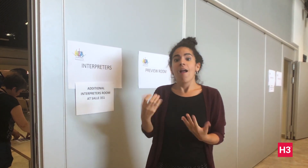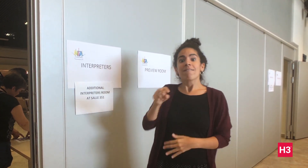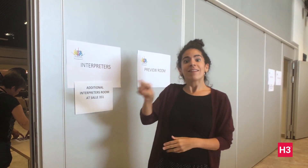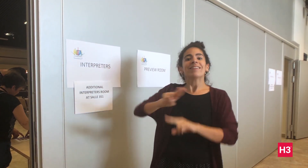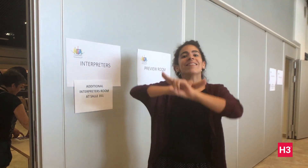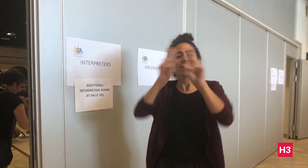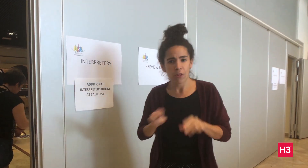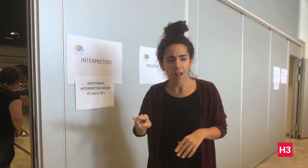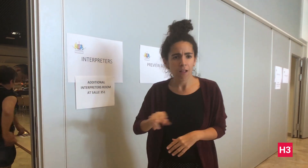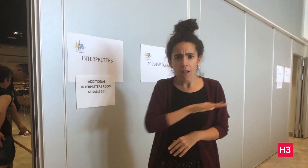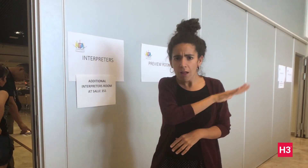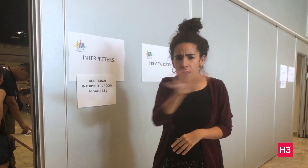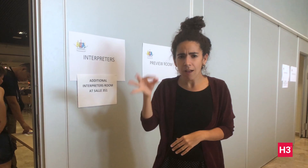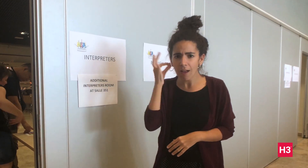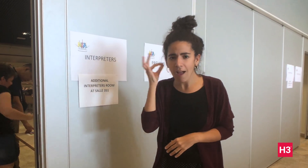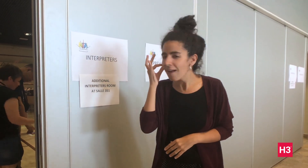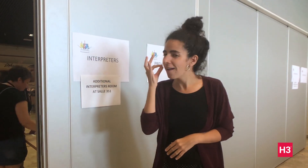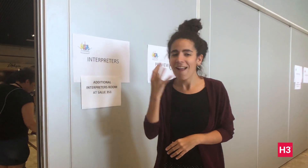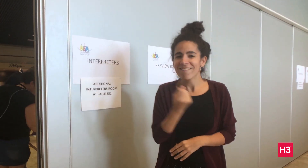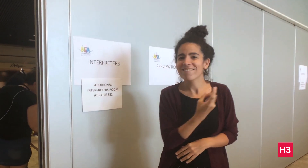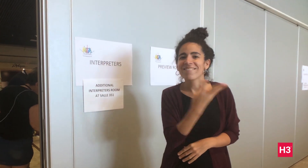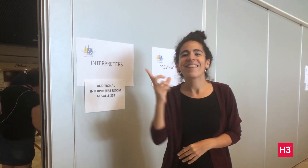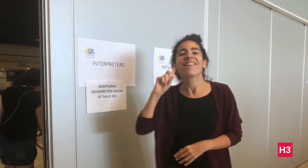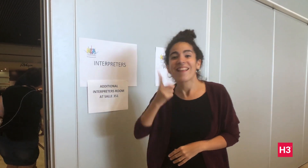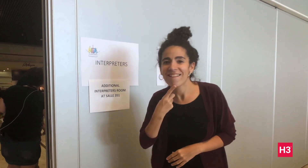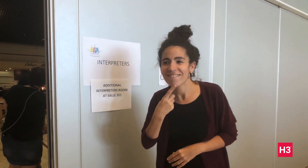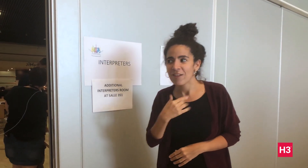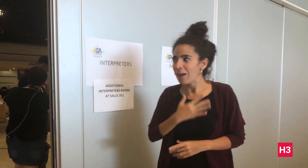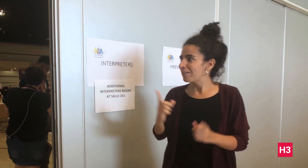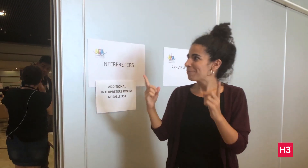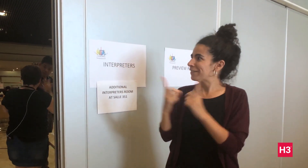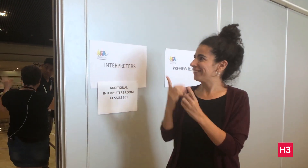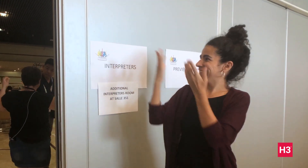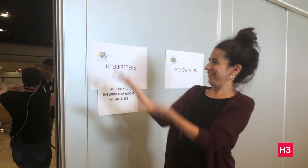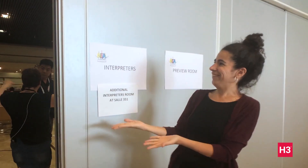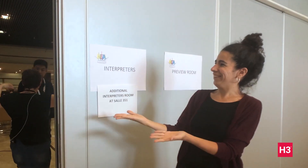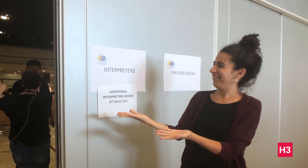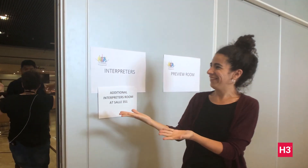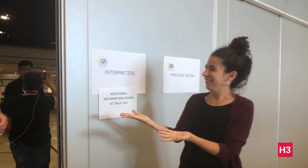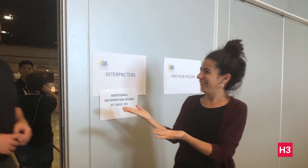and International Sign interpreters. Are they all hearing? No, there are Deaf interpreters also. I want you to meet one interpreter.